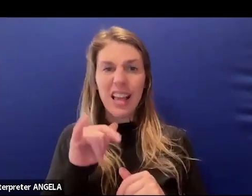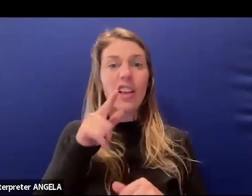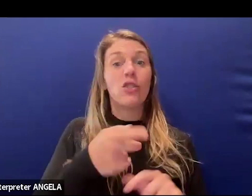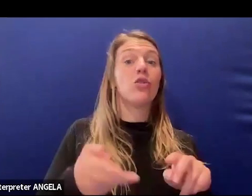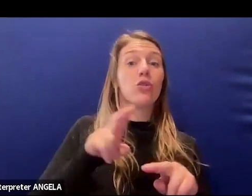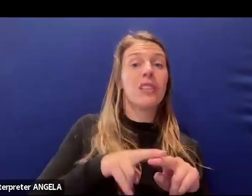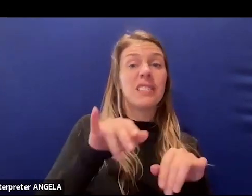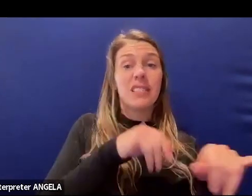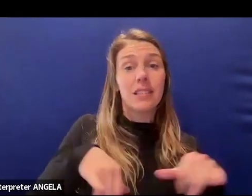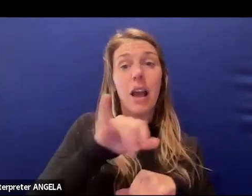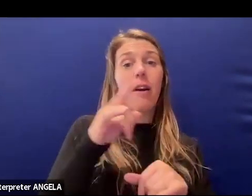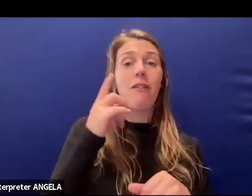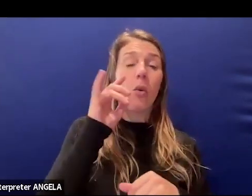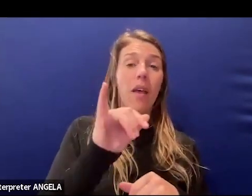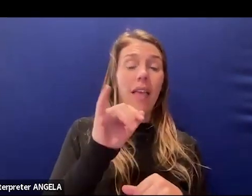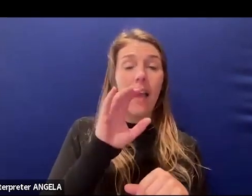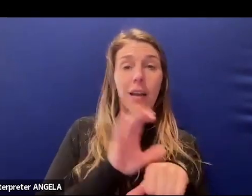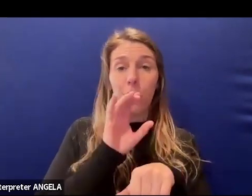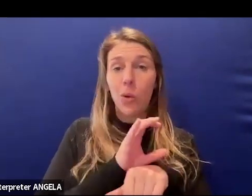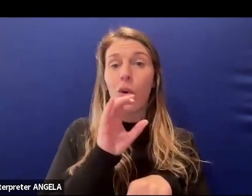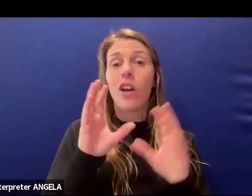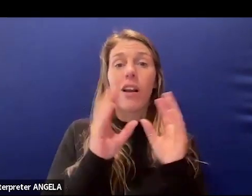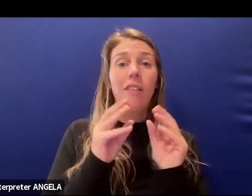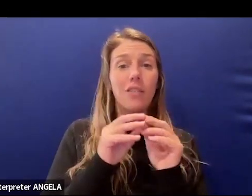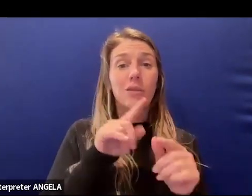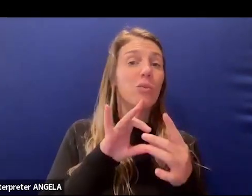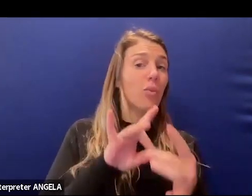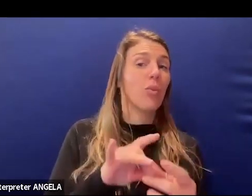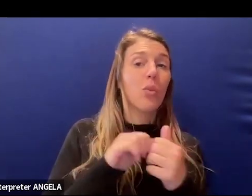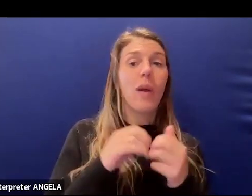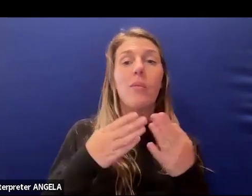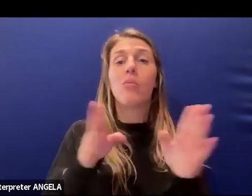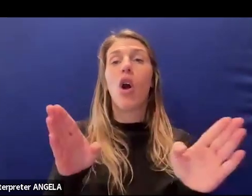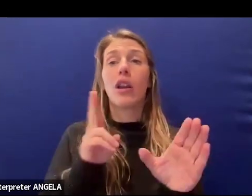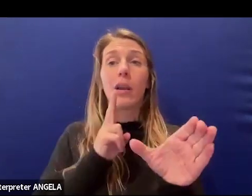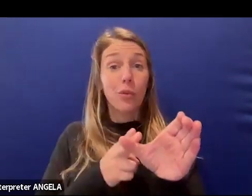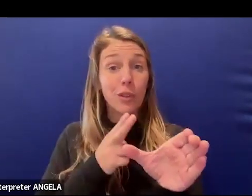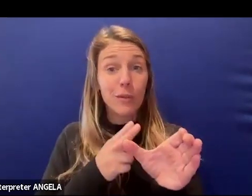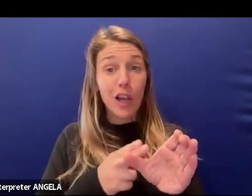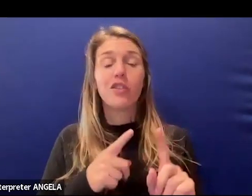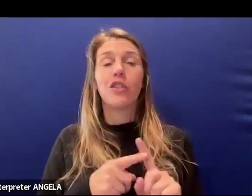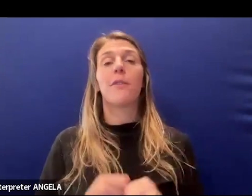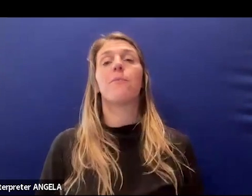Again, this is increasingly common in computing conferences, particularly those that have to do with broadening participation,